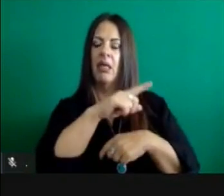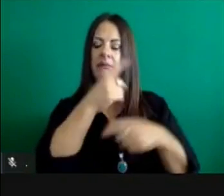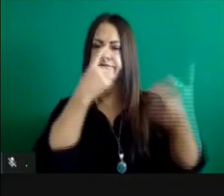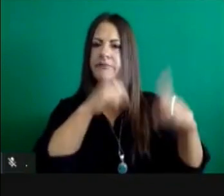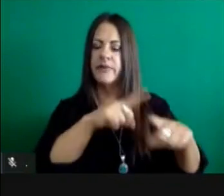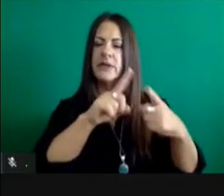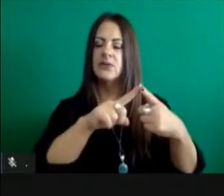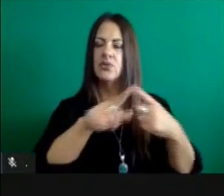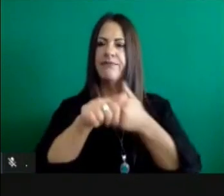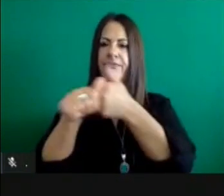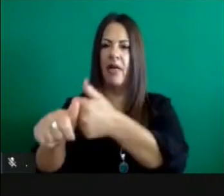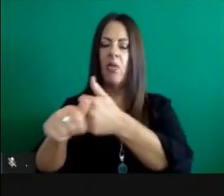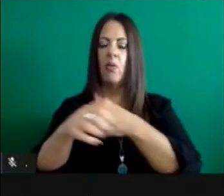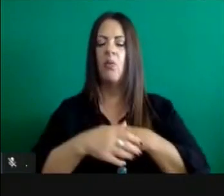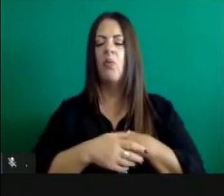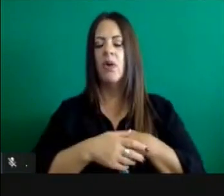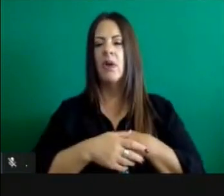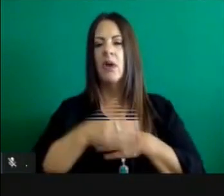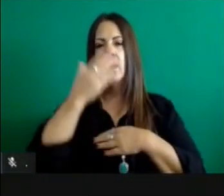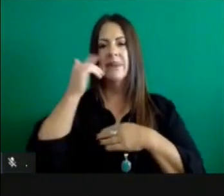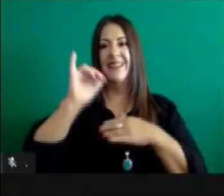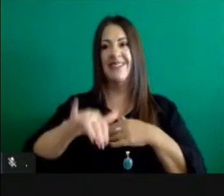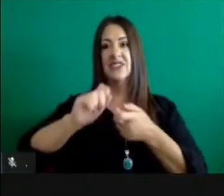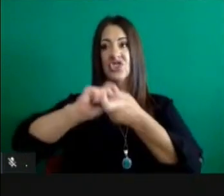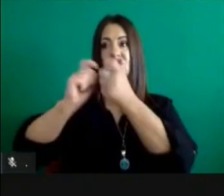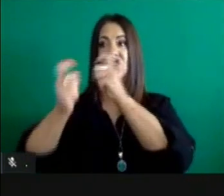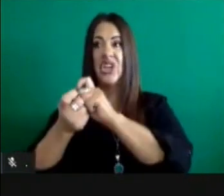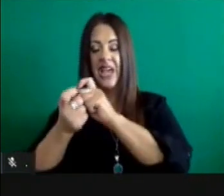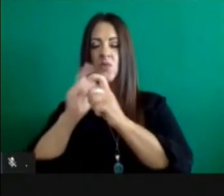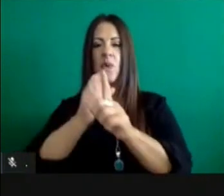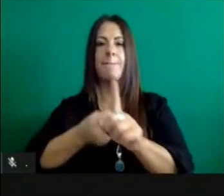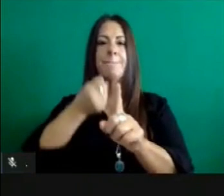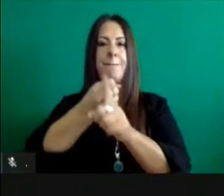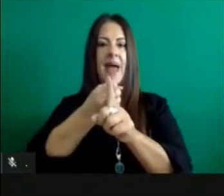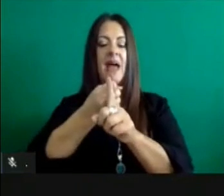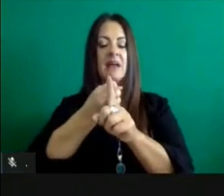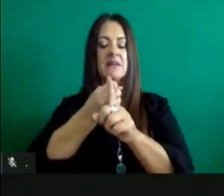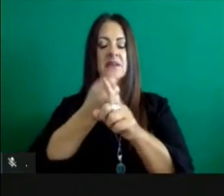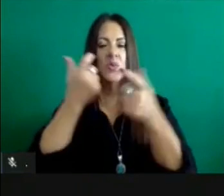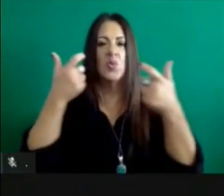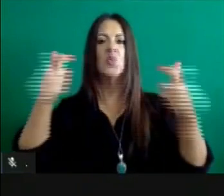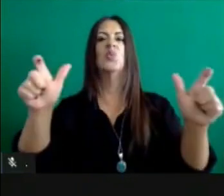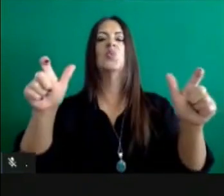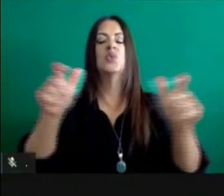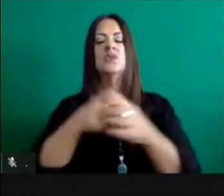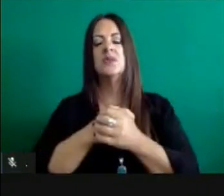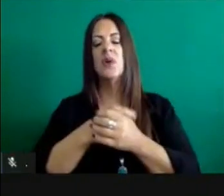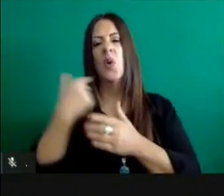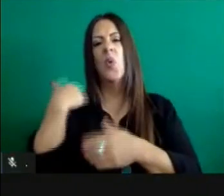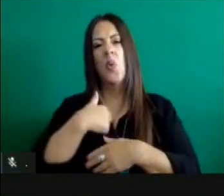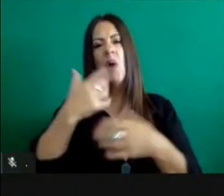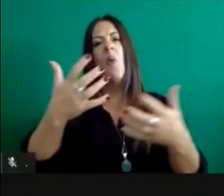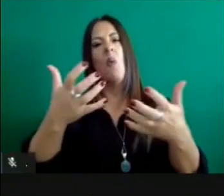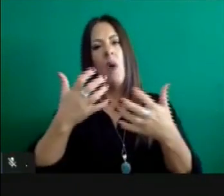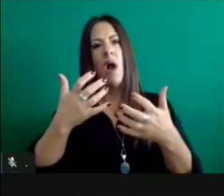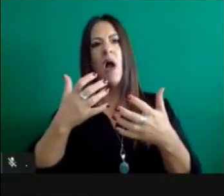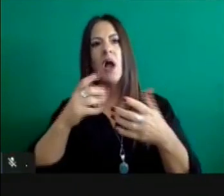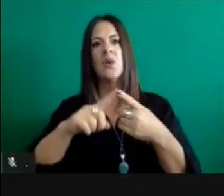THIS IS DESPITE HAVING GREATER THAN 15% ICU CAPACITY. I THINK IT IS A RECOGNITION. I APPLAUD THIS RECOGNITION, THAT THE SOONER SOME OF THESE